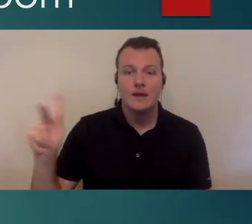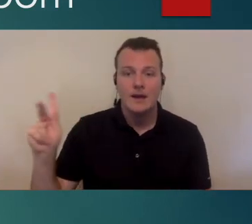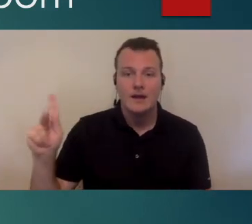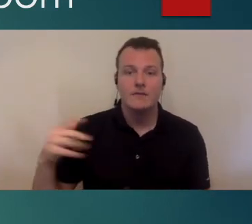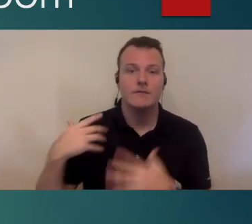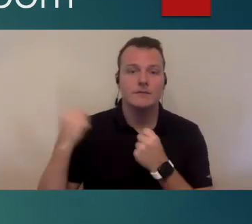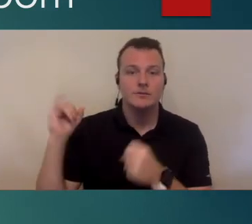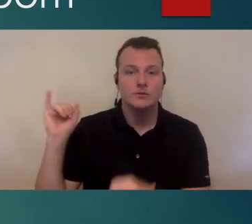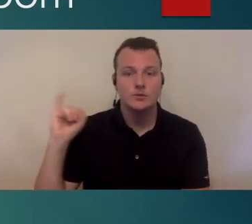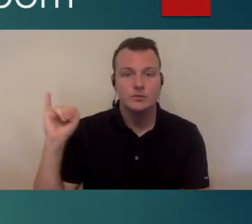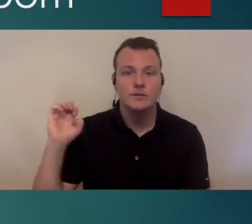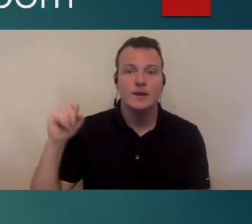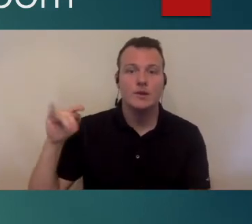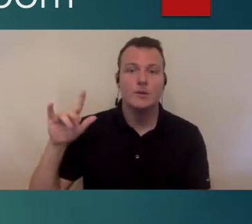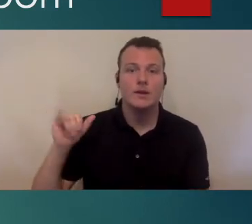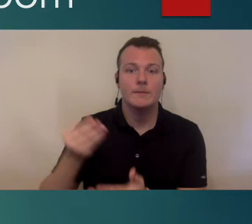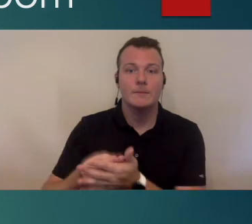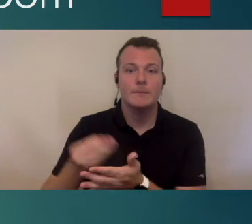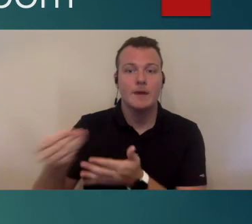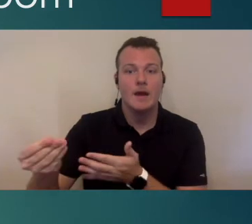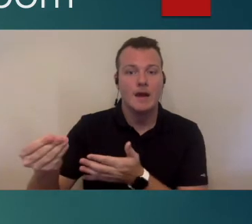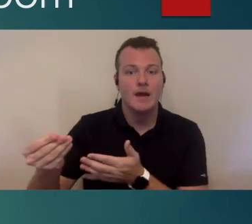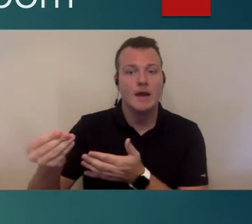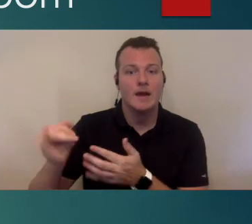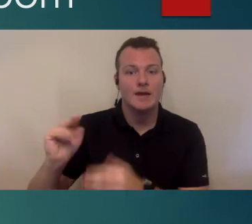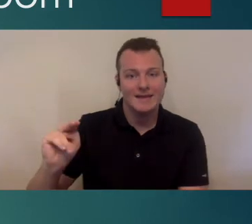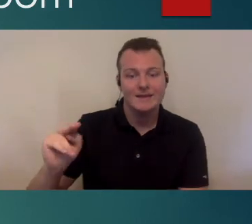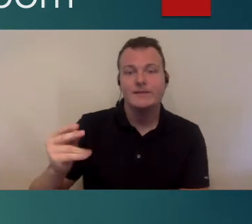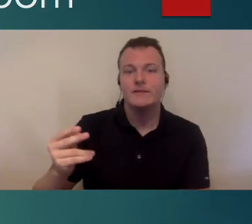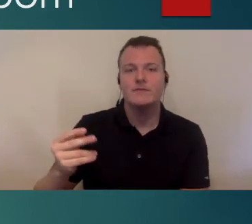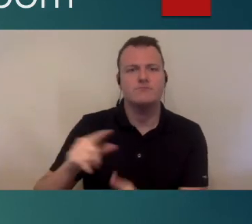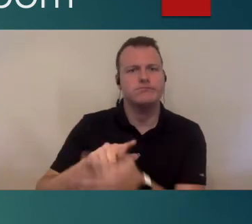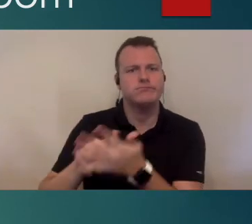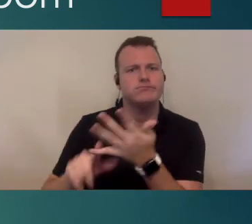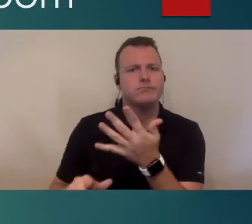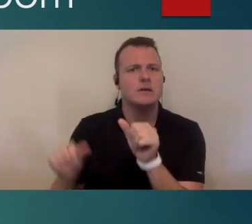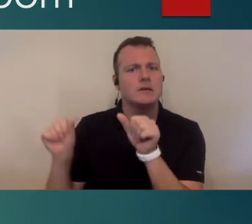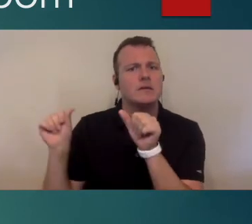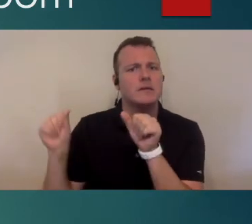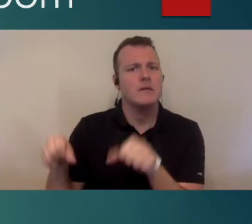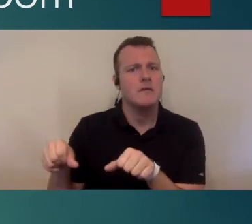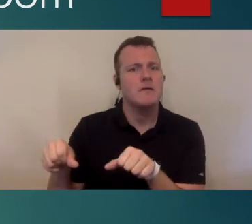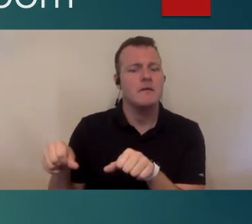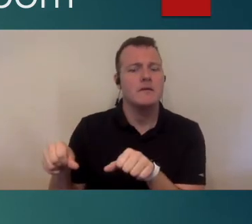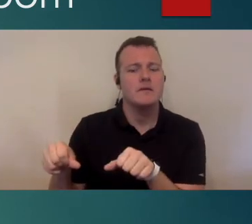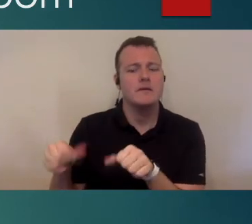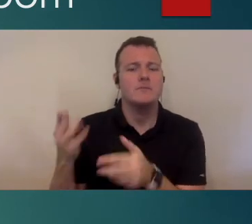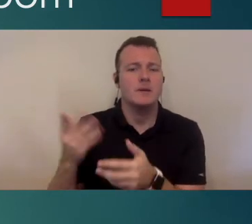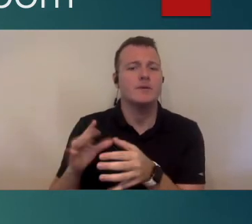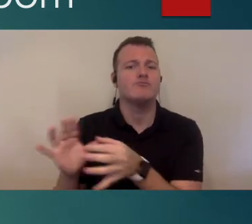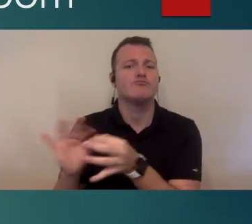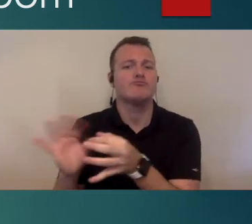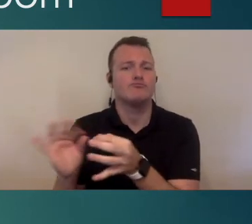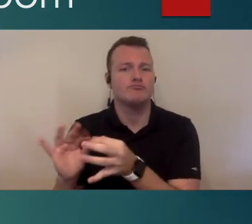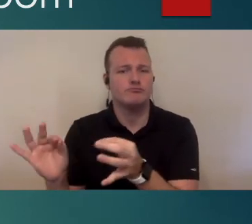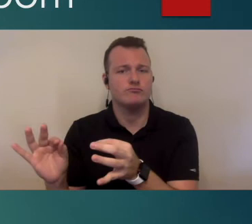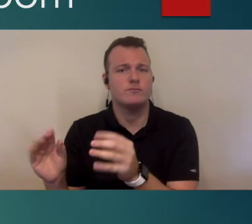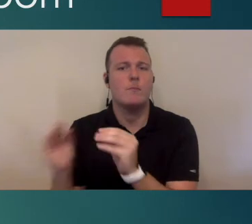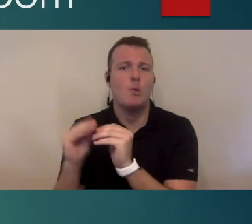health insurance, equity buy-in opportunities, all of those things might be something that you could bring up initially.